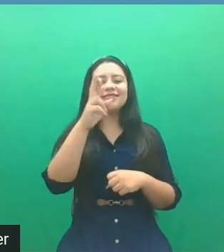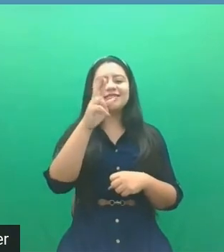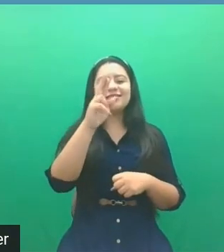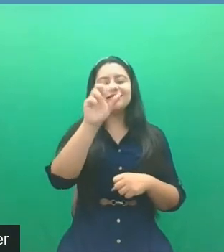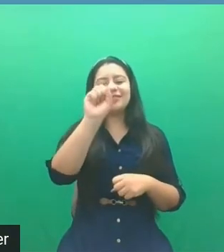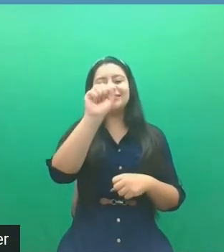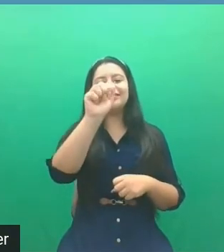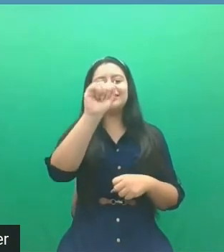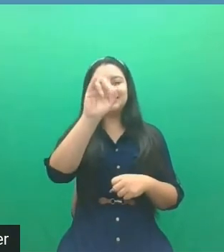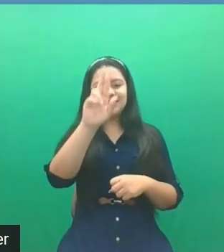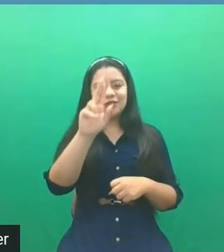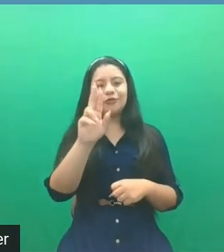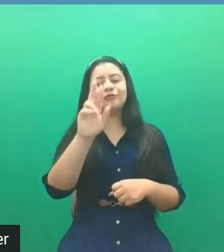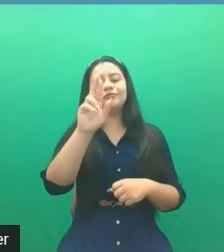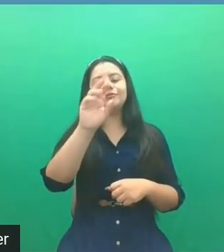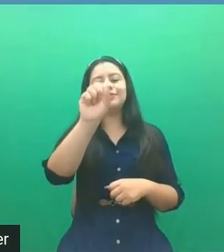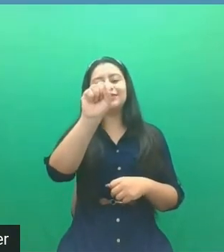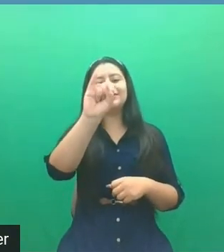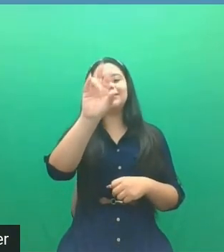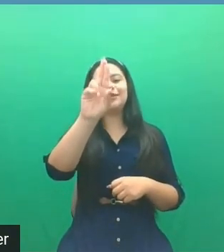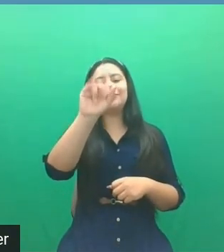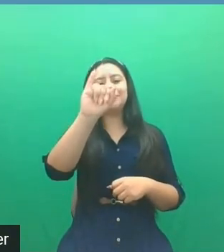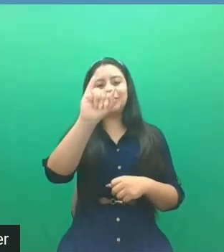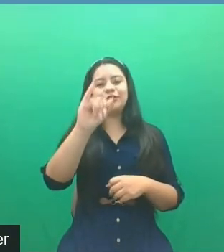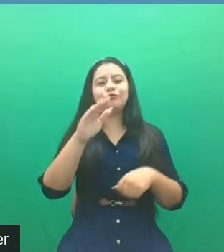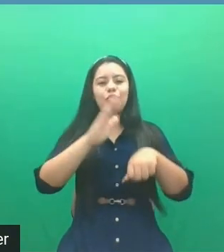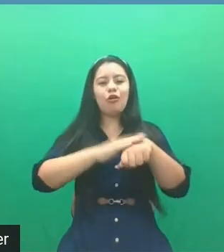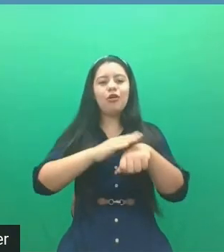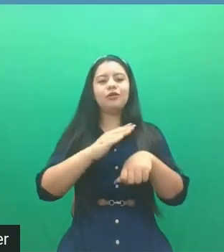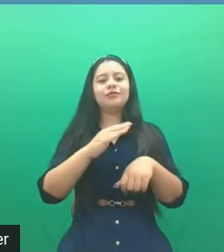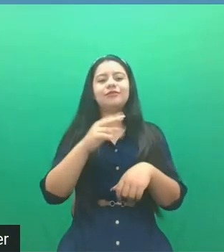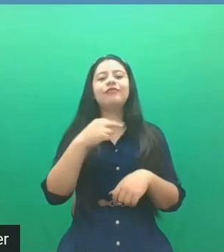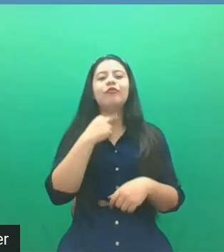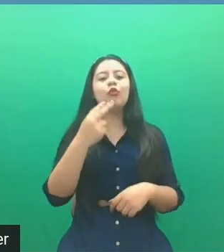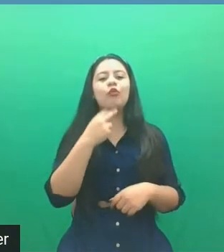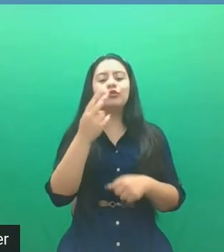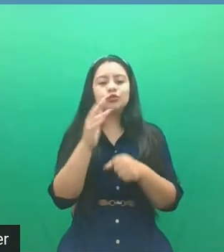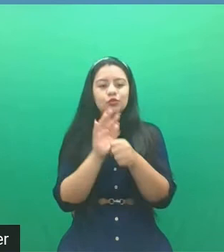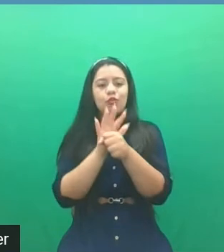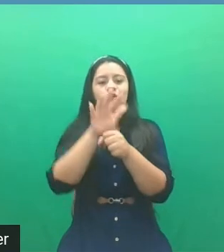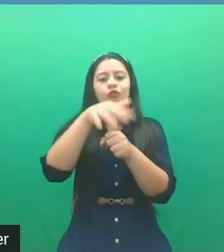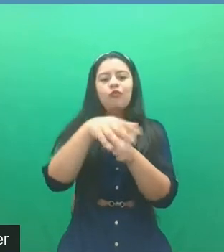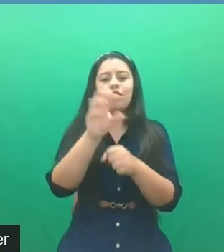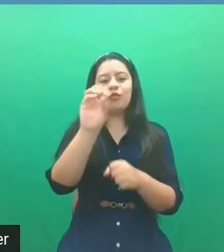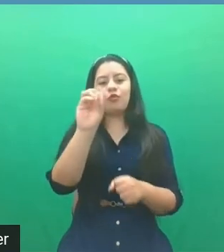say turn on voiceover. And it's also if you go to settings under accessibility, there is